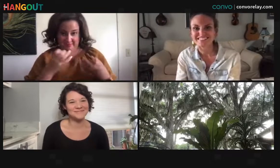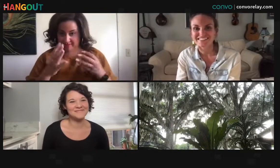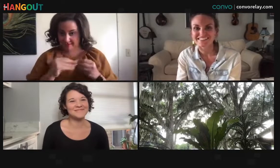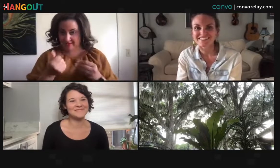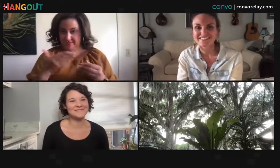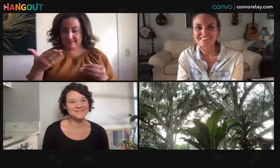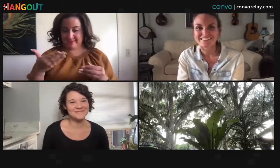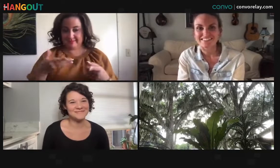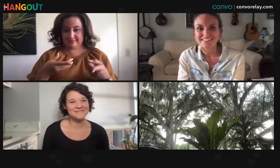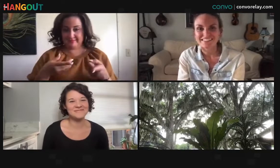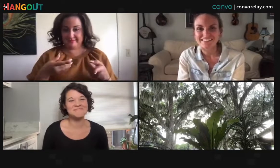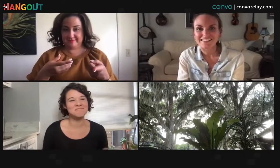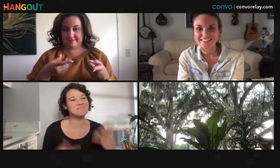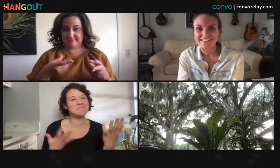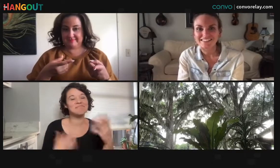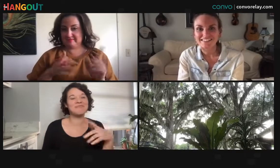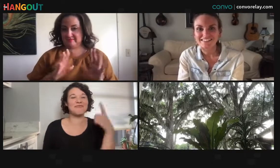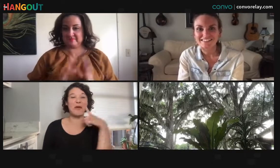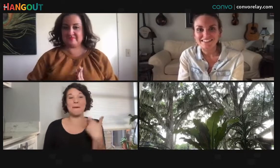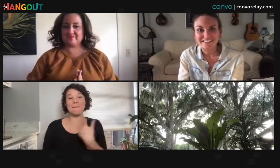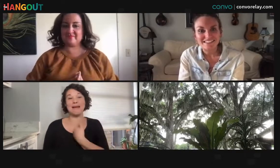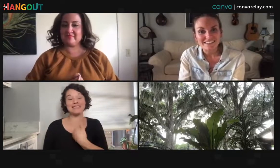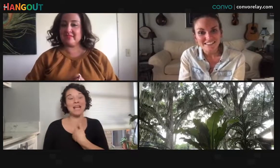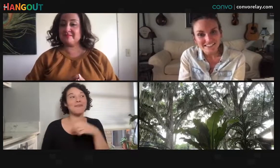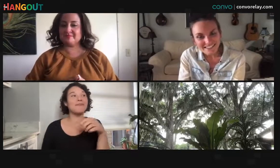it's a beautiful experience mallory did you want to add anything